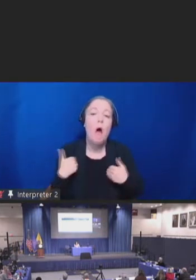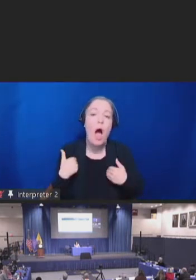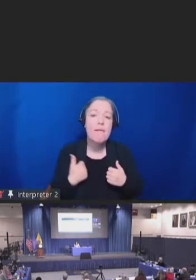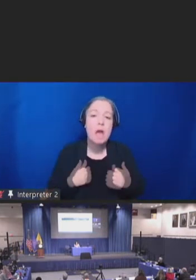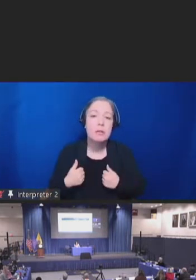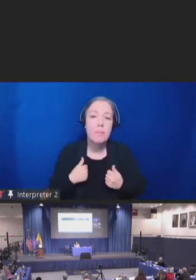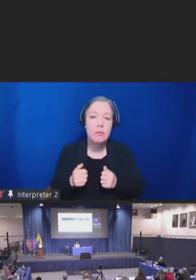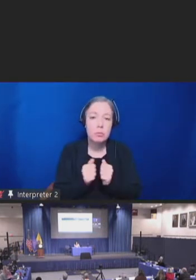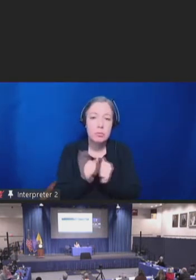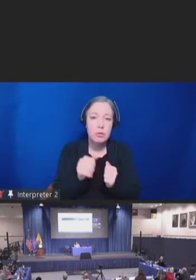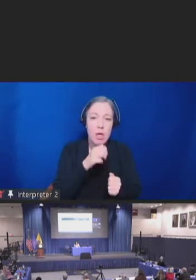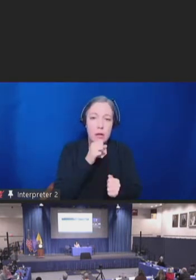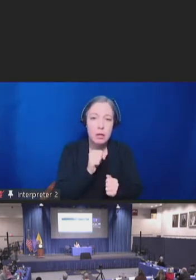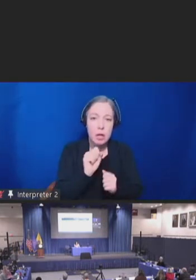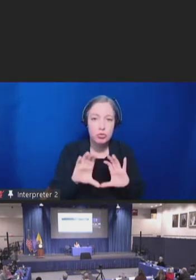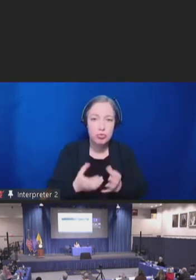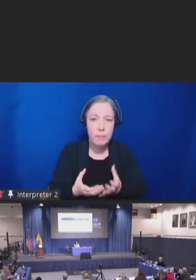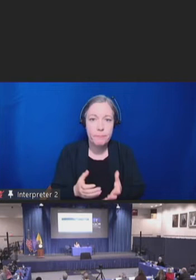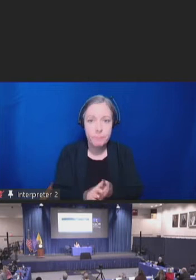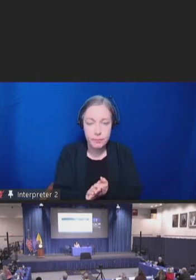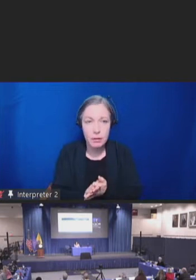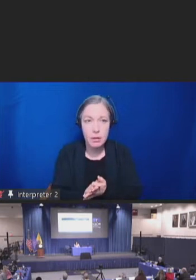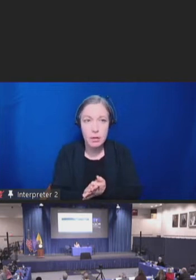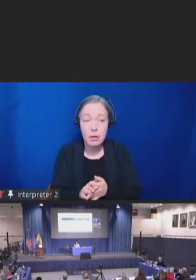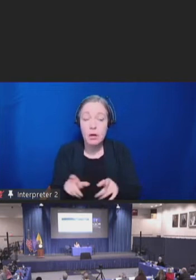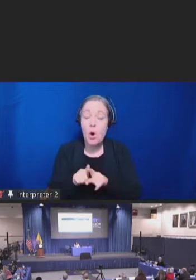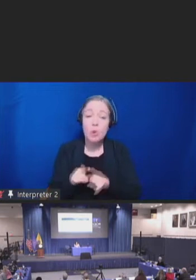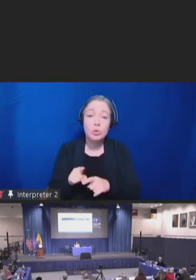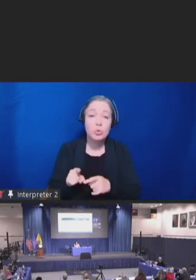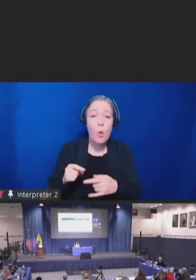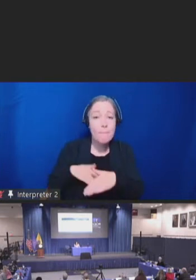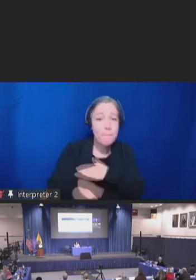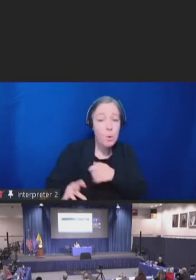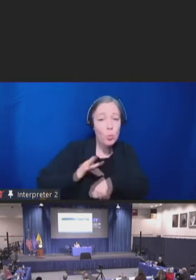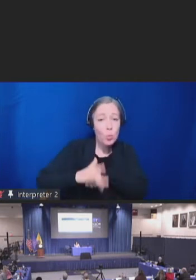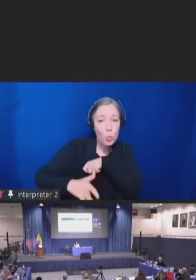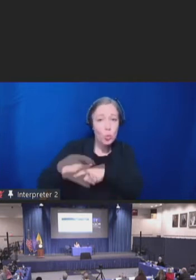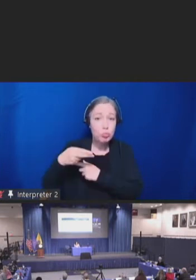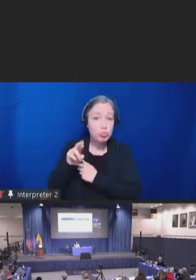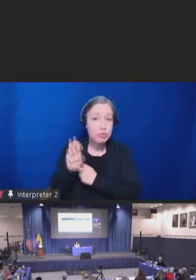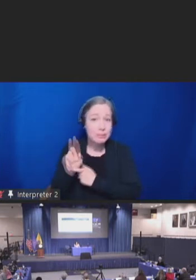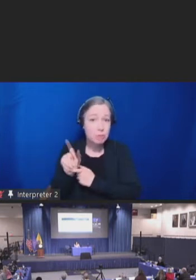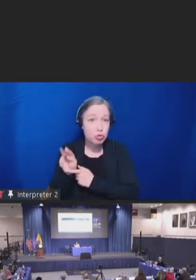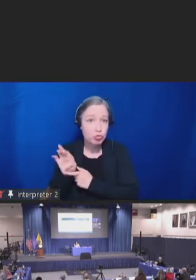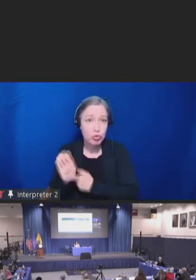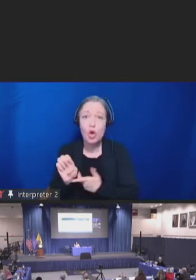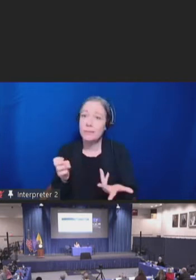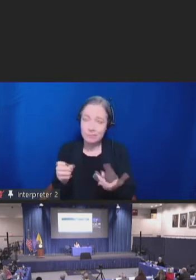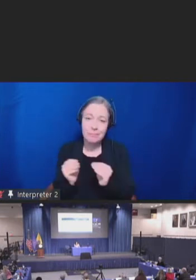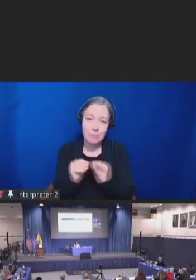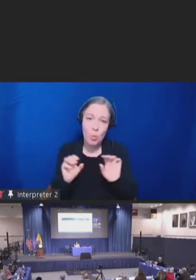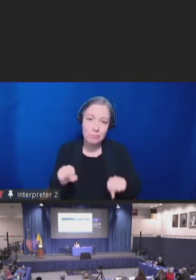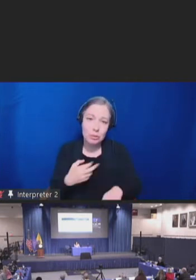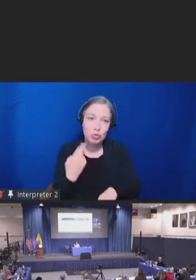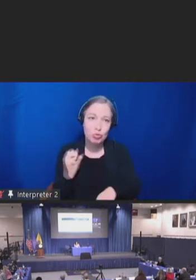group. Premature infants are more likely to be diagnosed with asthma as are infants with food allergy or early-life bronchiolitis.